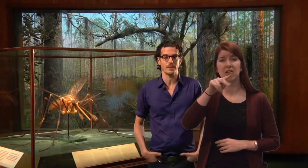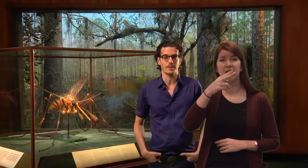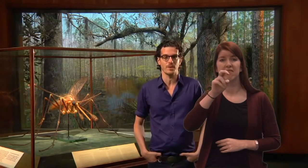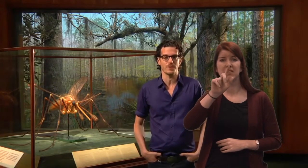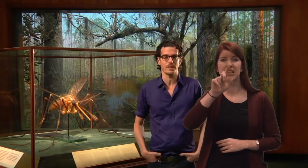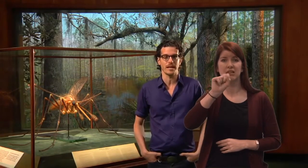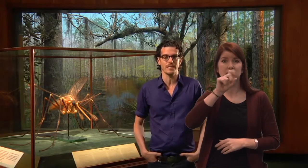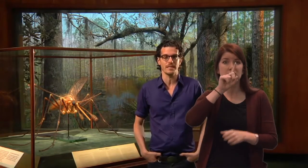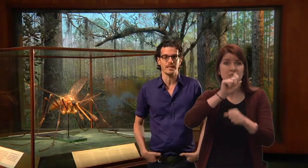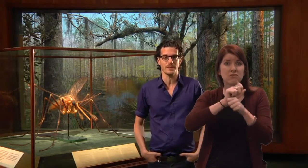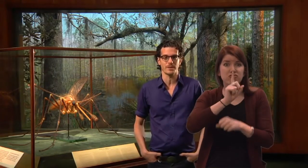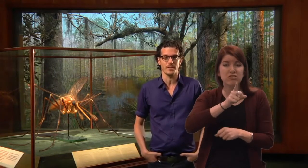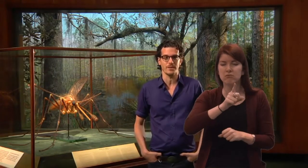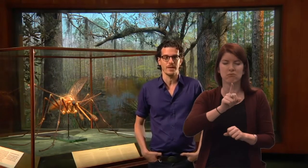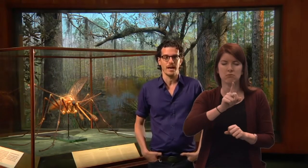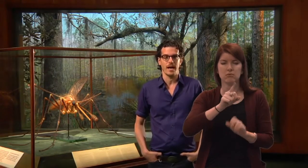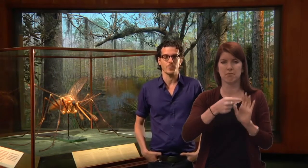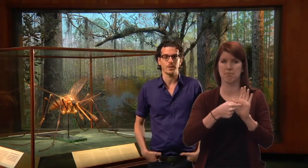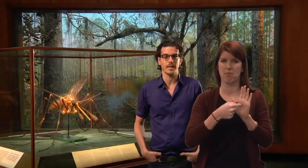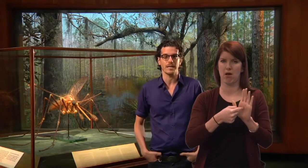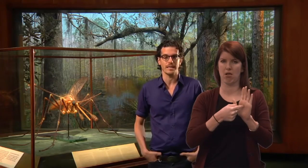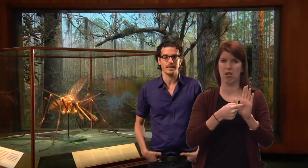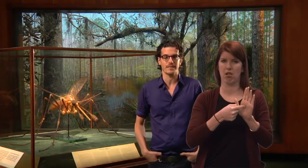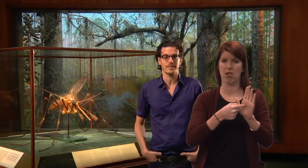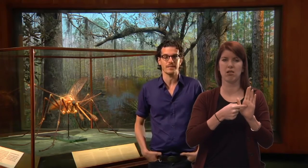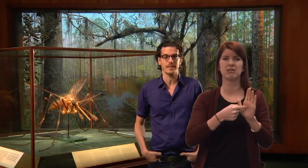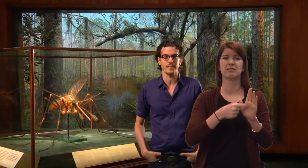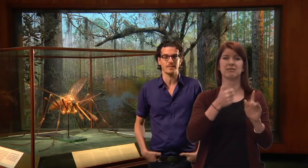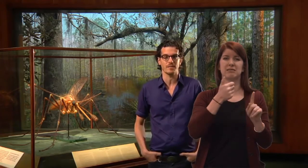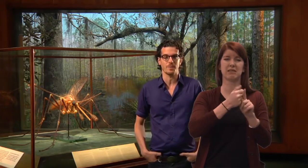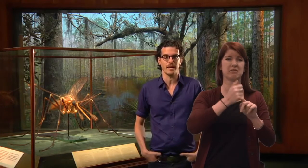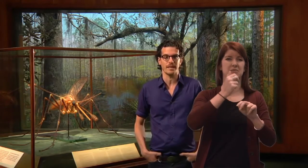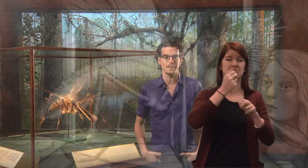over 90 years ago, and we're lucky that it's still on display.